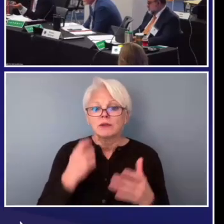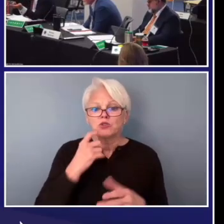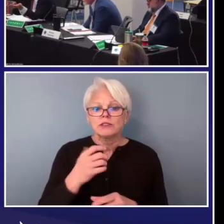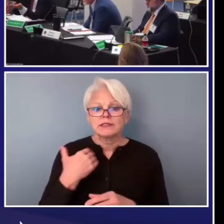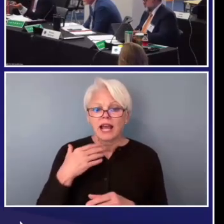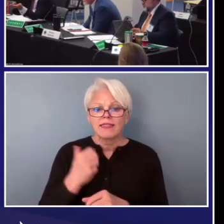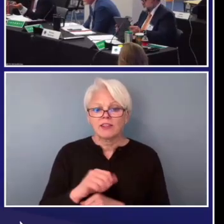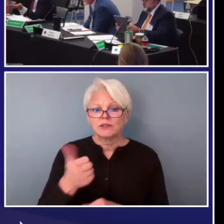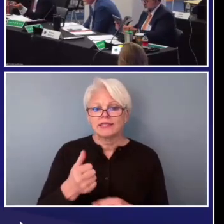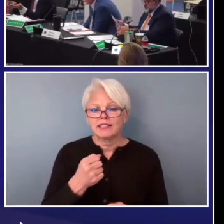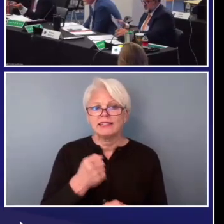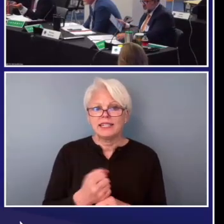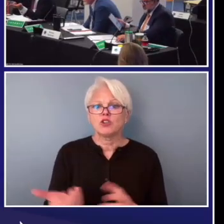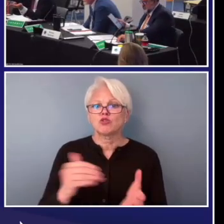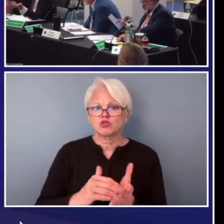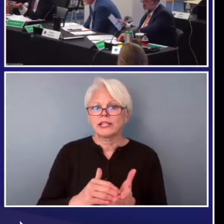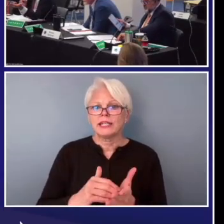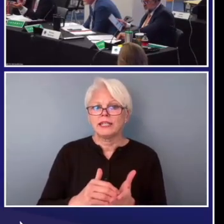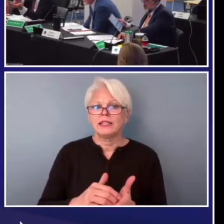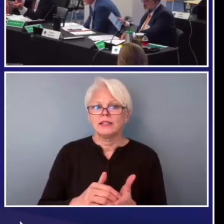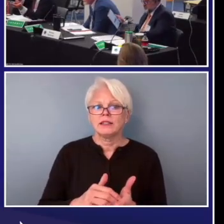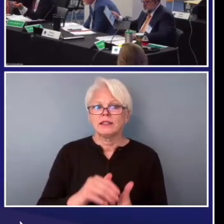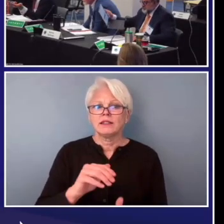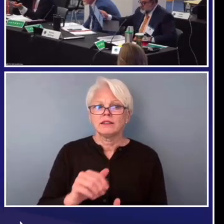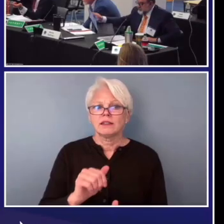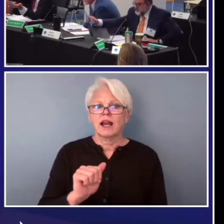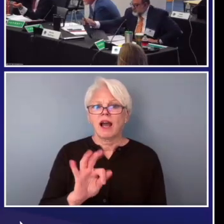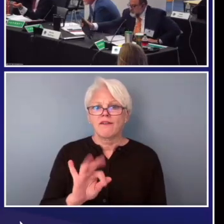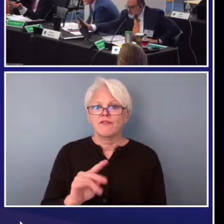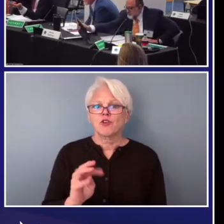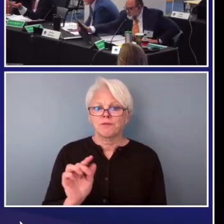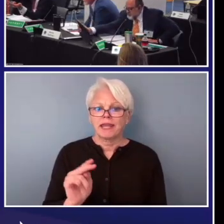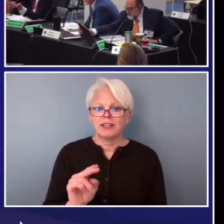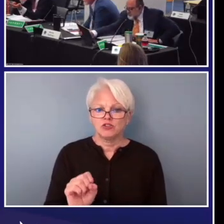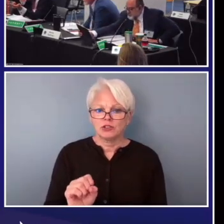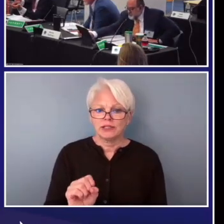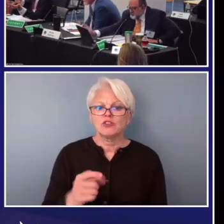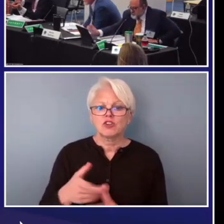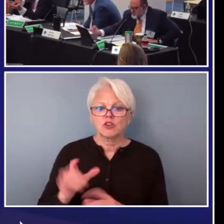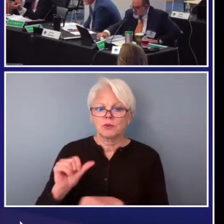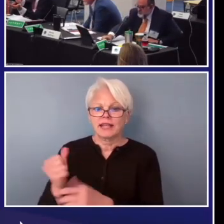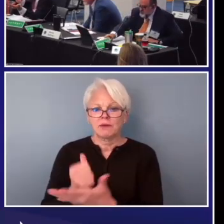And they are seeking accreditation through us under the multiple accreditors, but they're